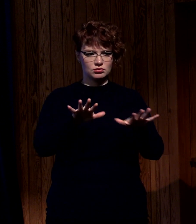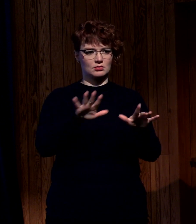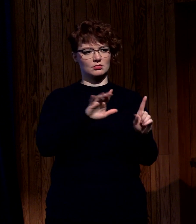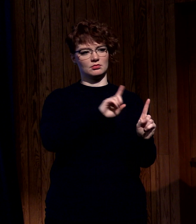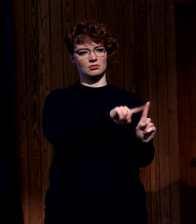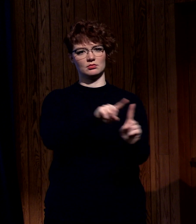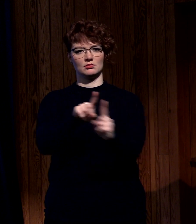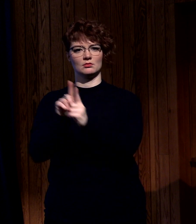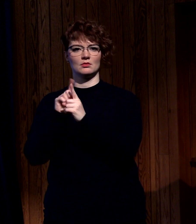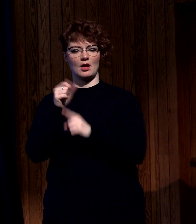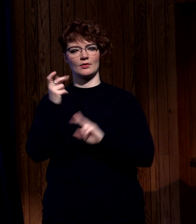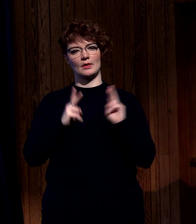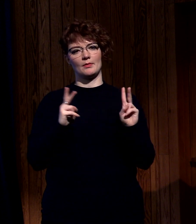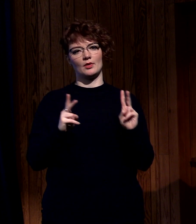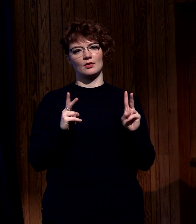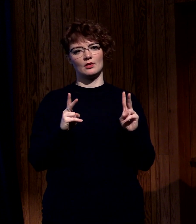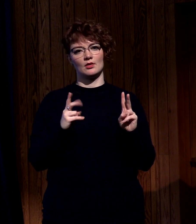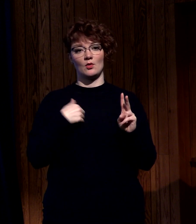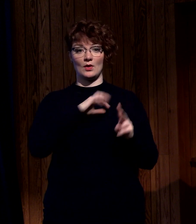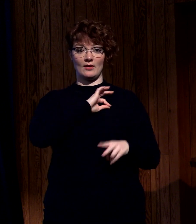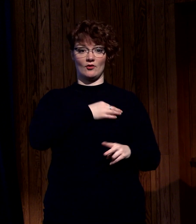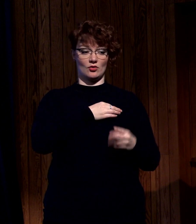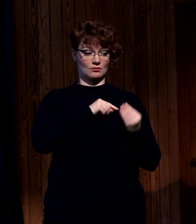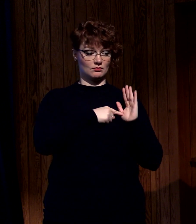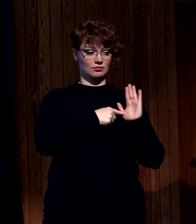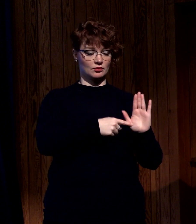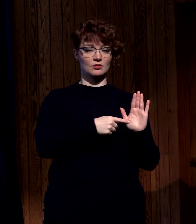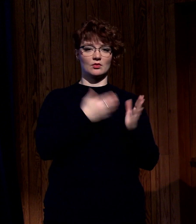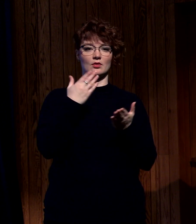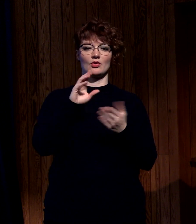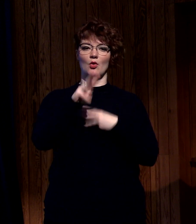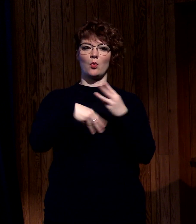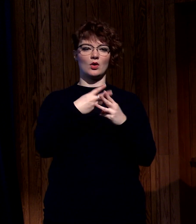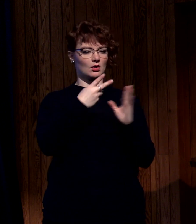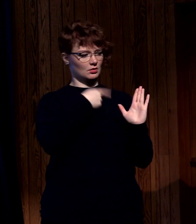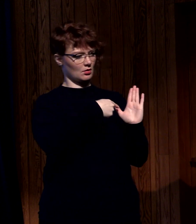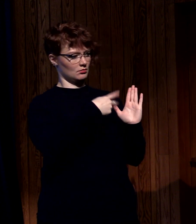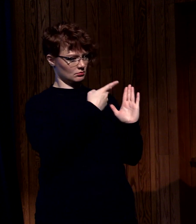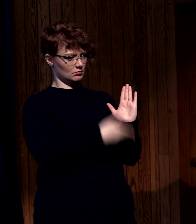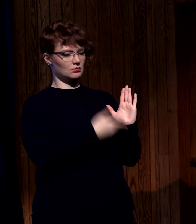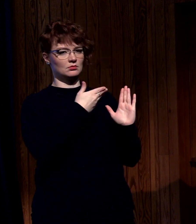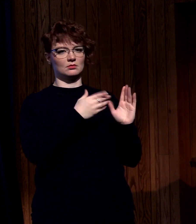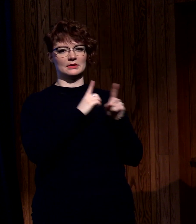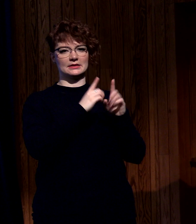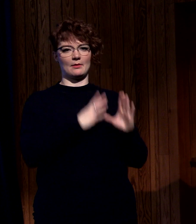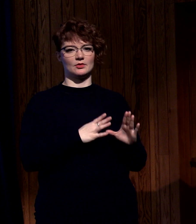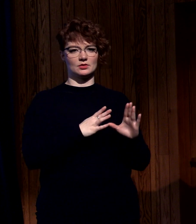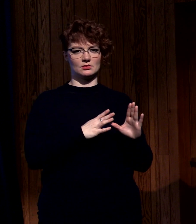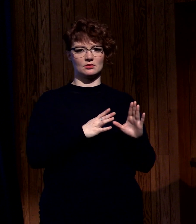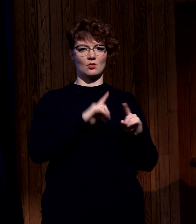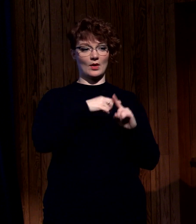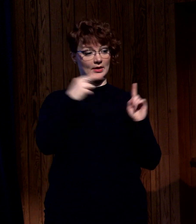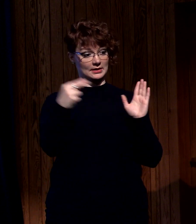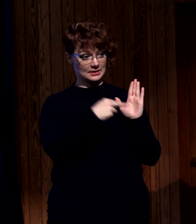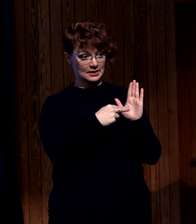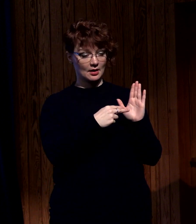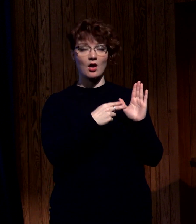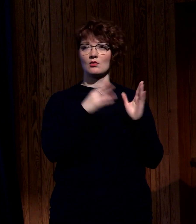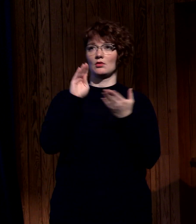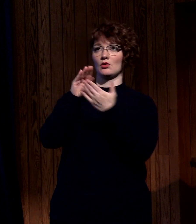when we bear much fruit, we prove that we are disciples to the world. And so glorify the Father. Bearing fruit is a